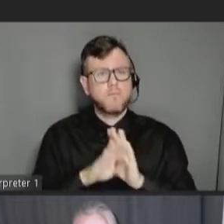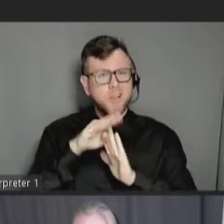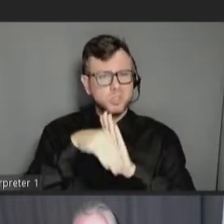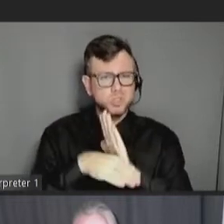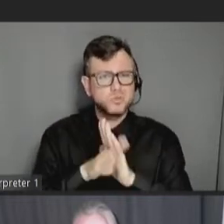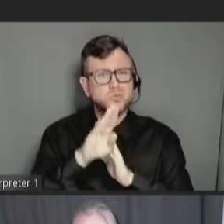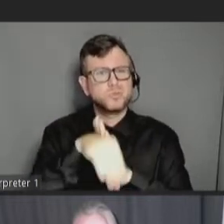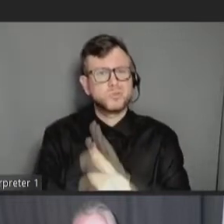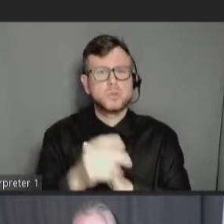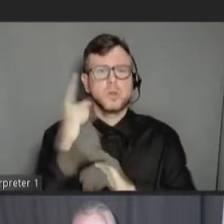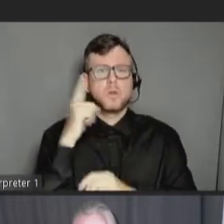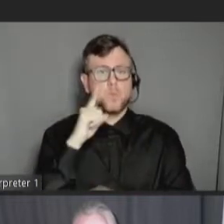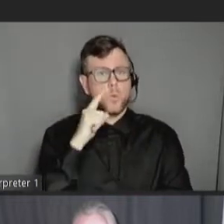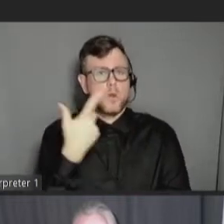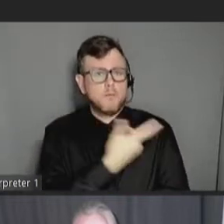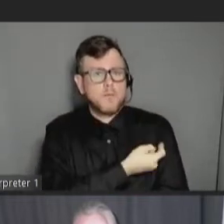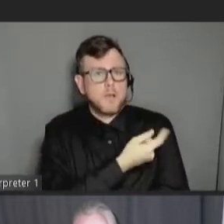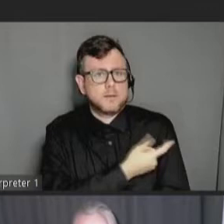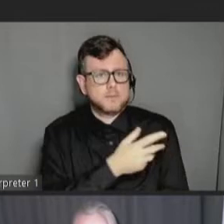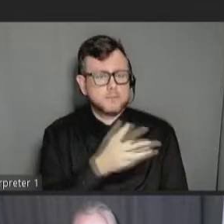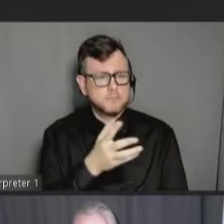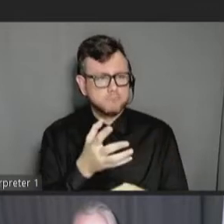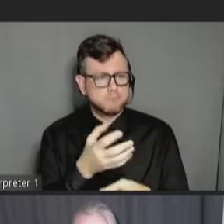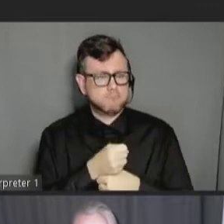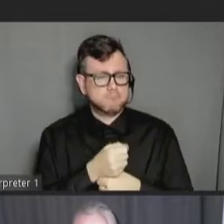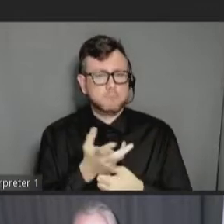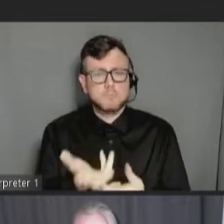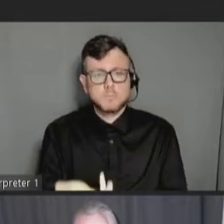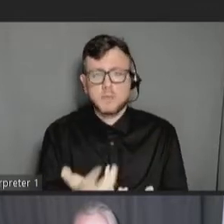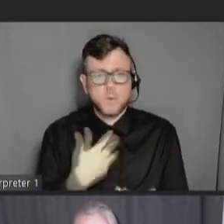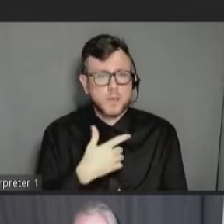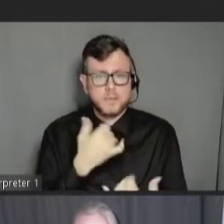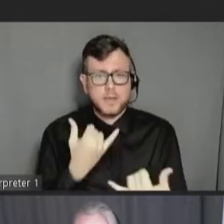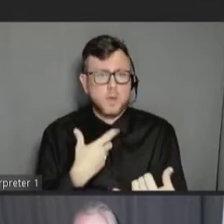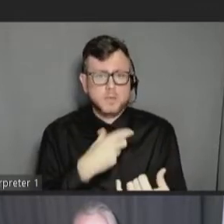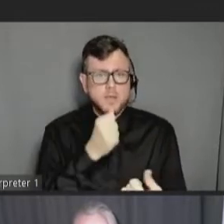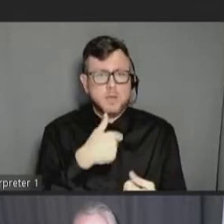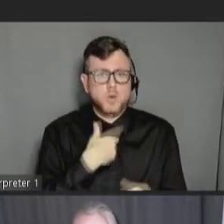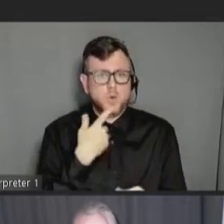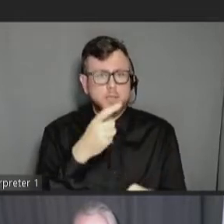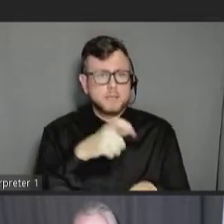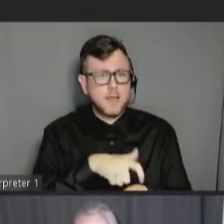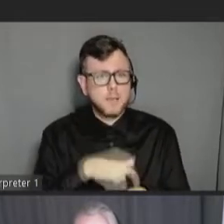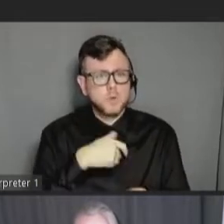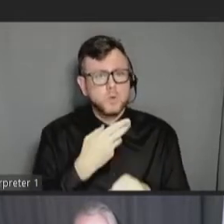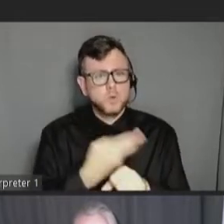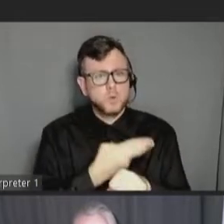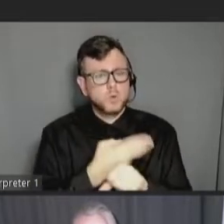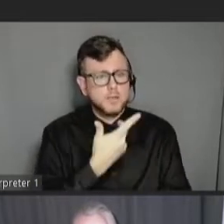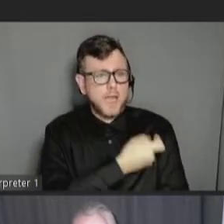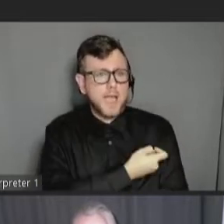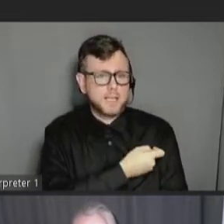And so, now is not a great time to use vaccination rates as a way to correlate,